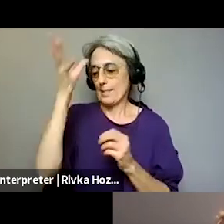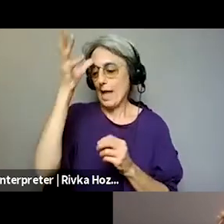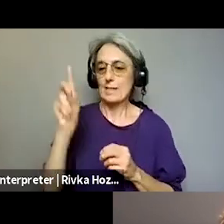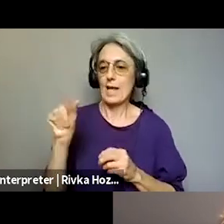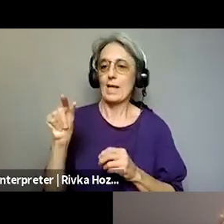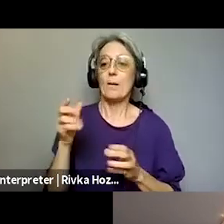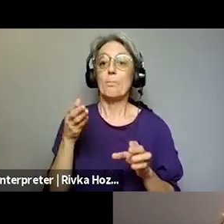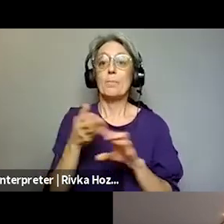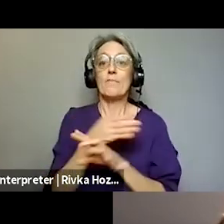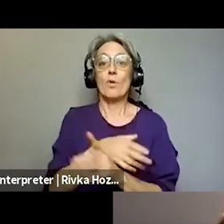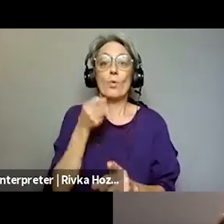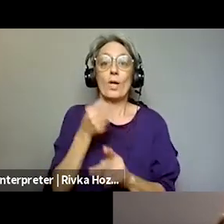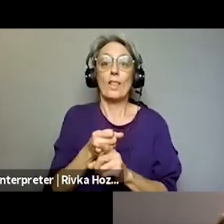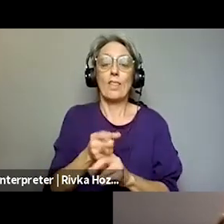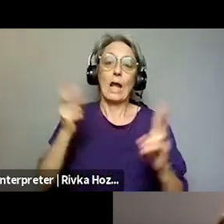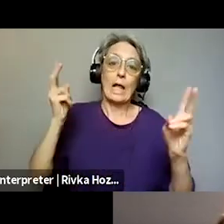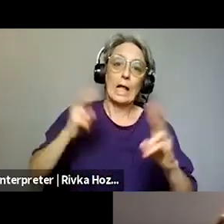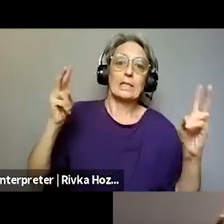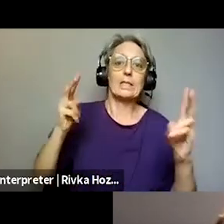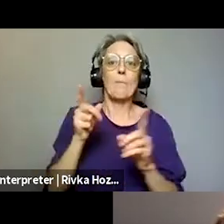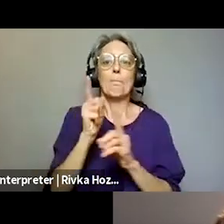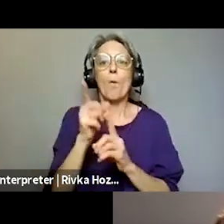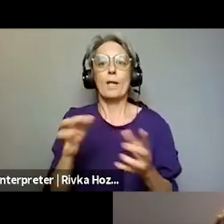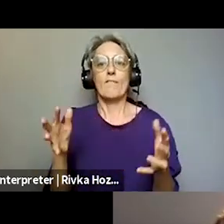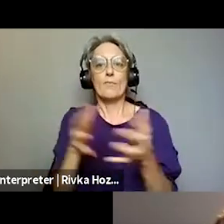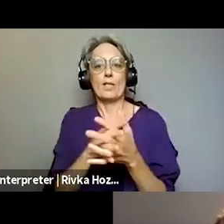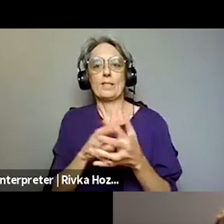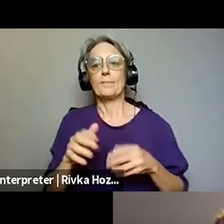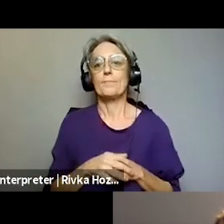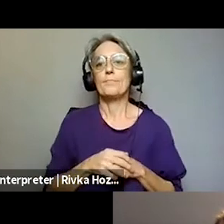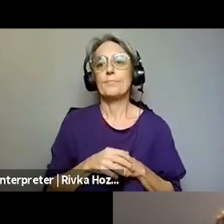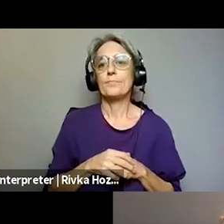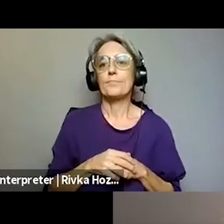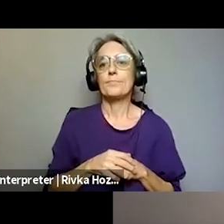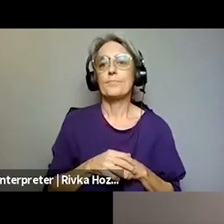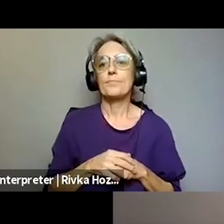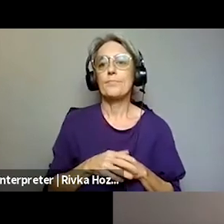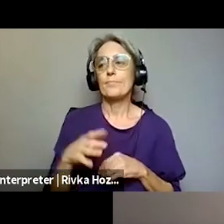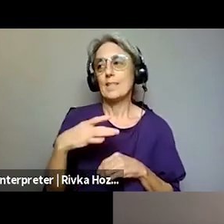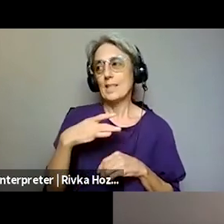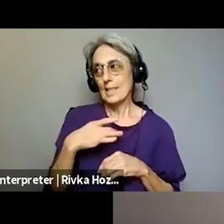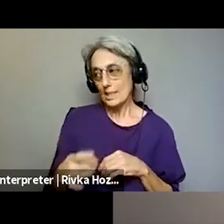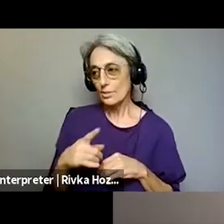[DR. MONIKA MITRA:] And this is so interesting because I think that life course perspective